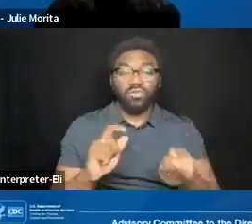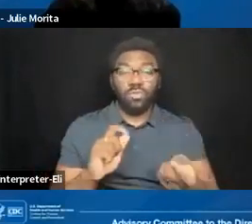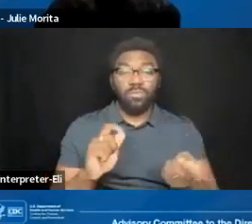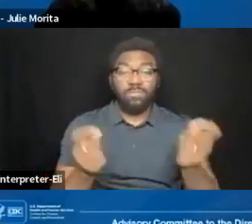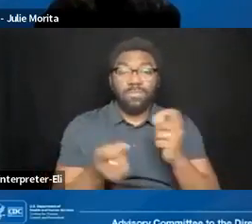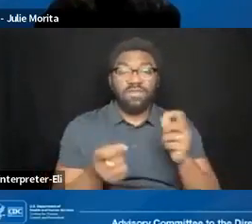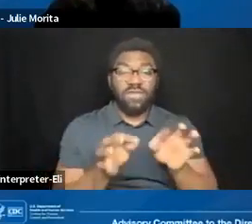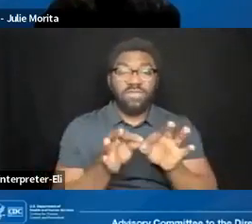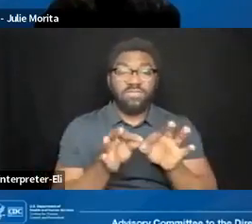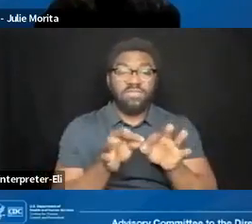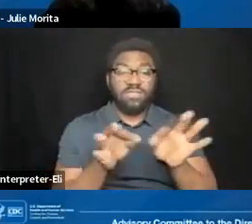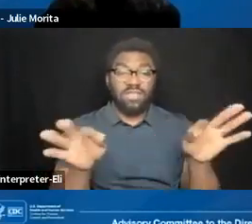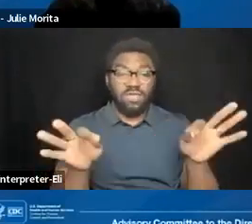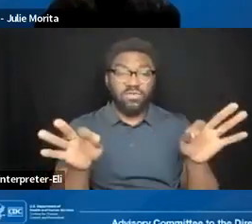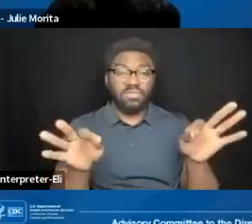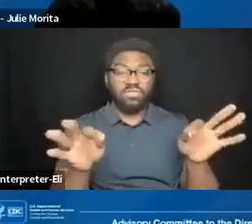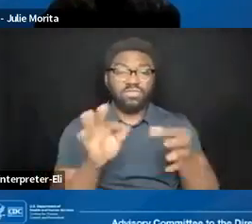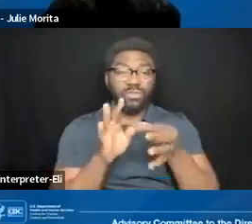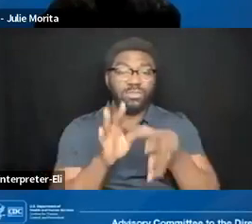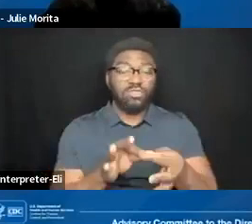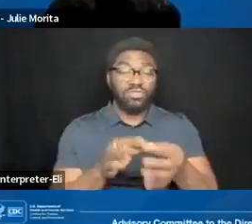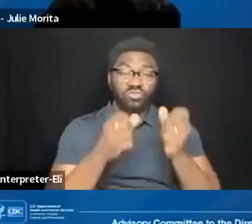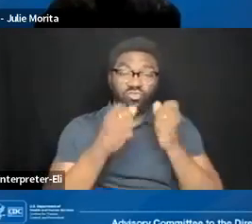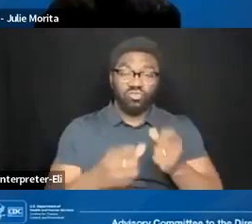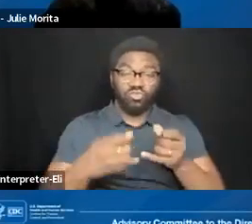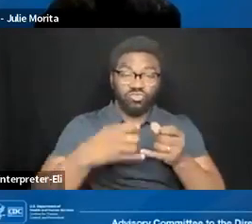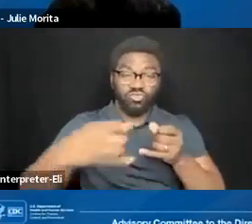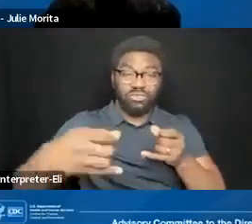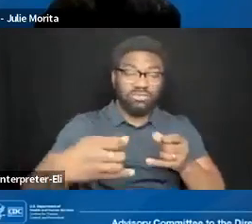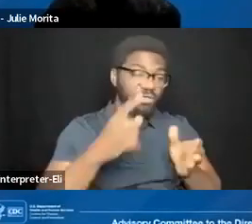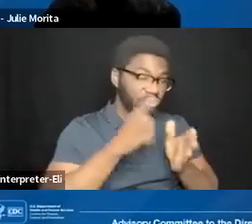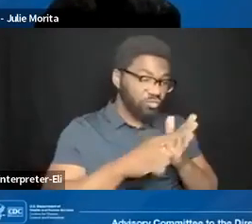around the strict separation between research to be a little bit more clear about what we mean.